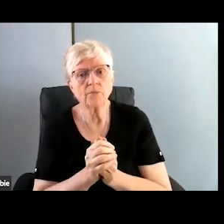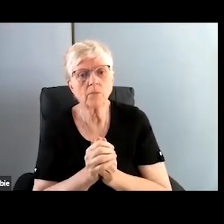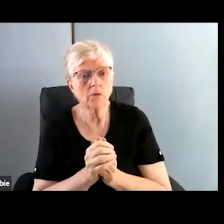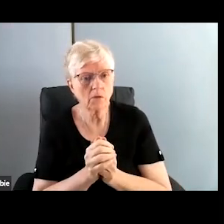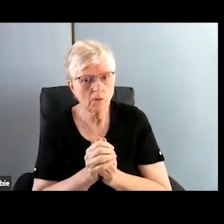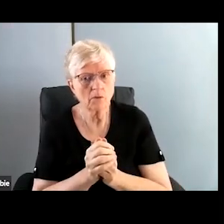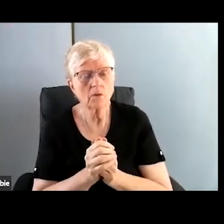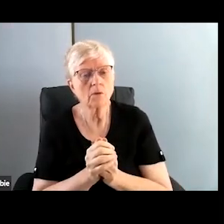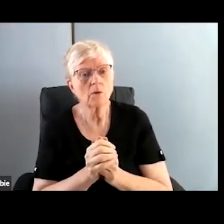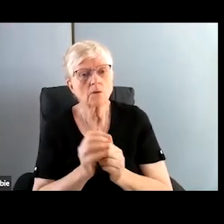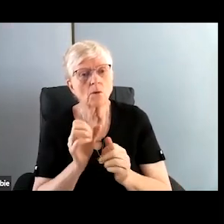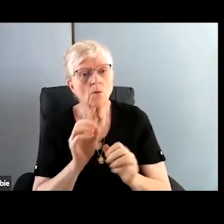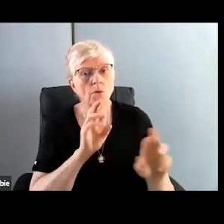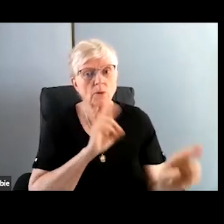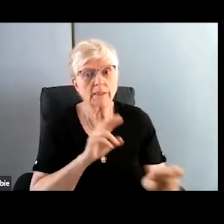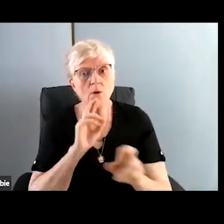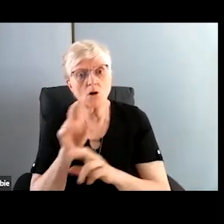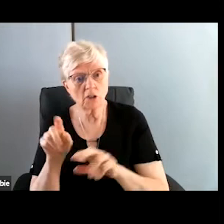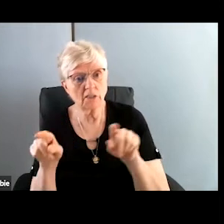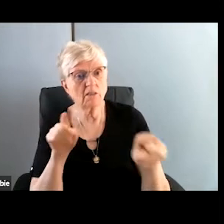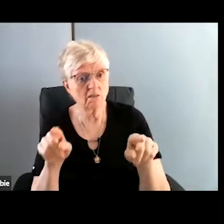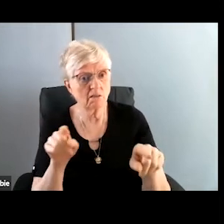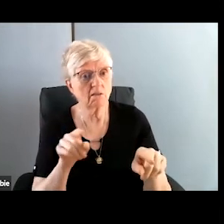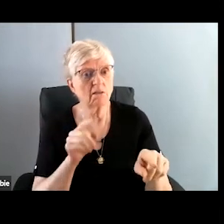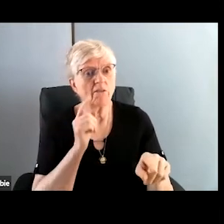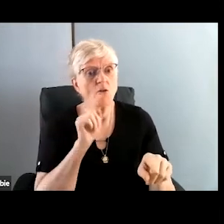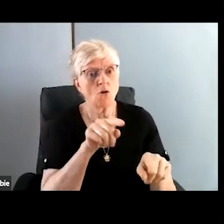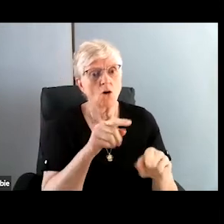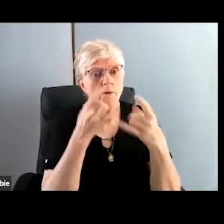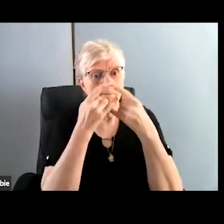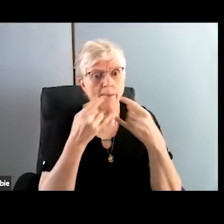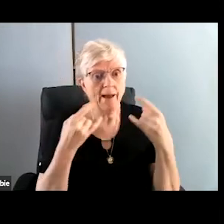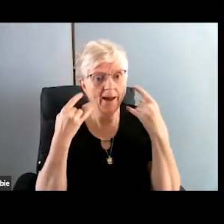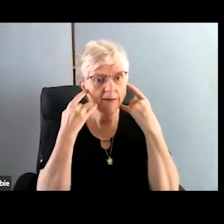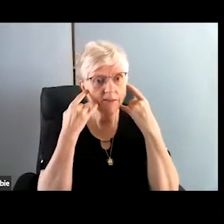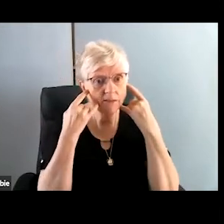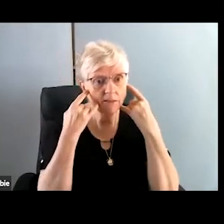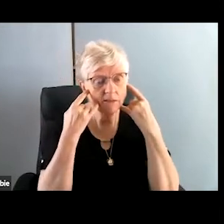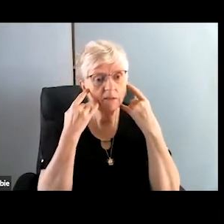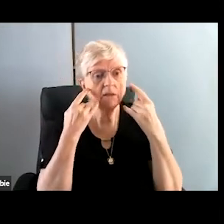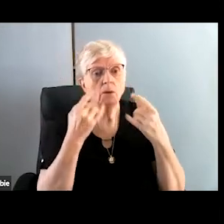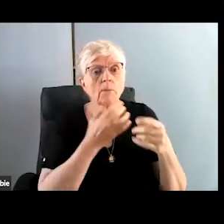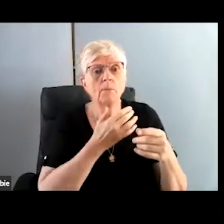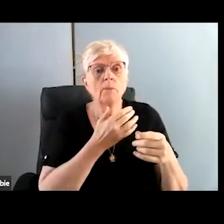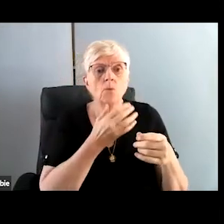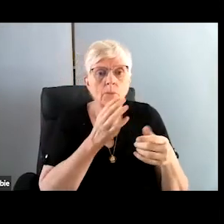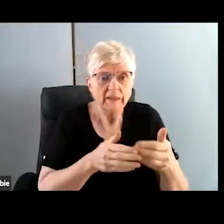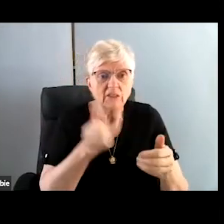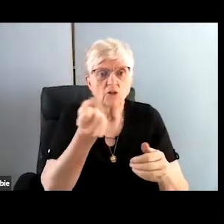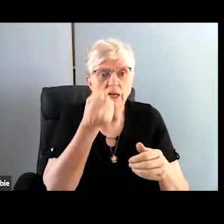AND SO THE RESPONSES AND SO THE RESPONSES CAME THROUGH. CAME THROUGH. IF SOMEONE IS WEARING A FACE MASK, IT IF SOMEONE IS WEARING A FACE MASK, IT WOULD BE EASIER TO WOULD BE EASIER TO UNDERSTAND THEM